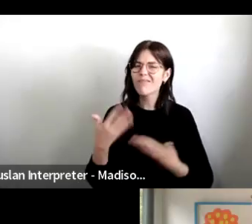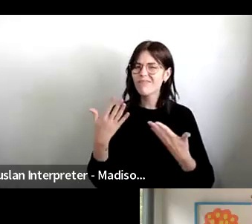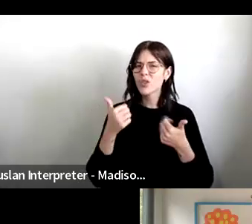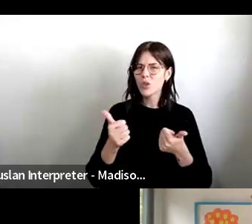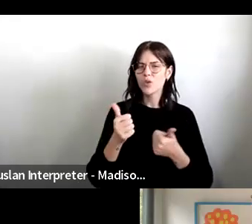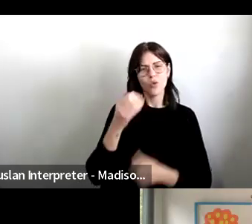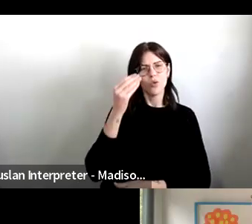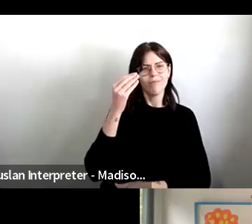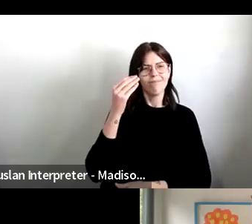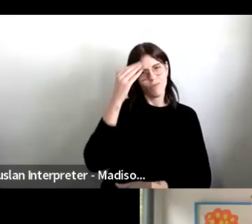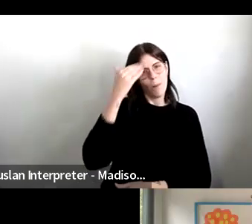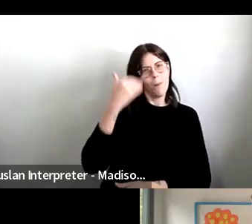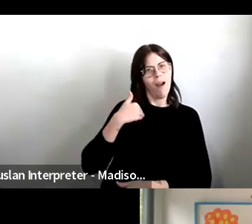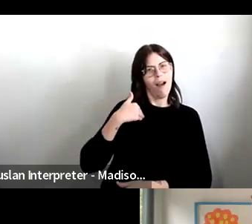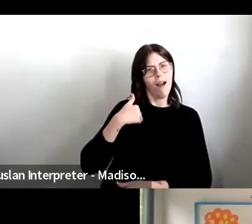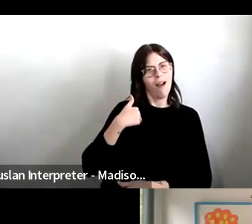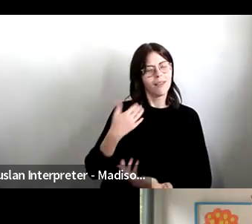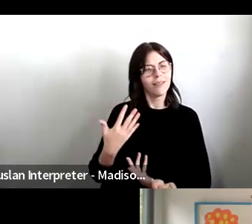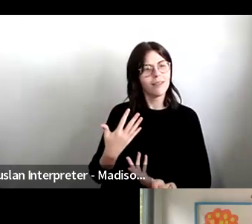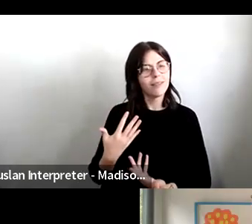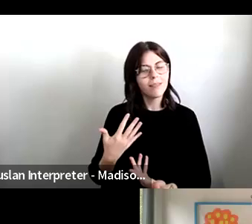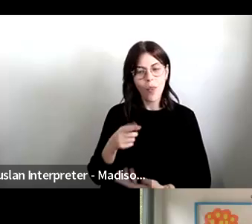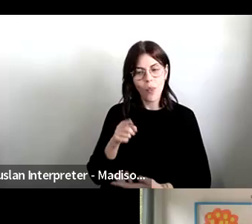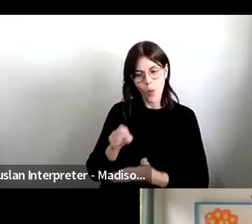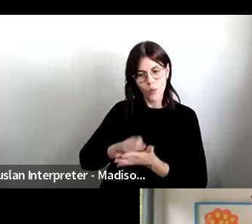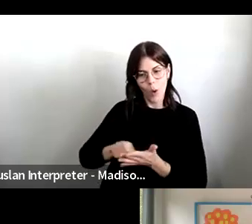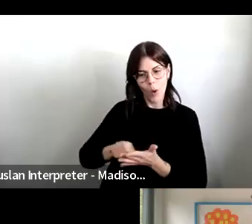used that notes section - it's not something we work with. It is entirely therefore your